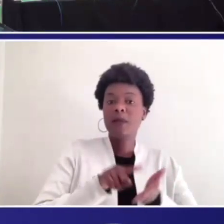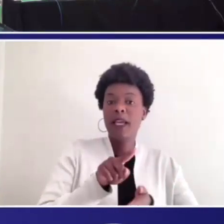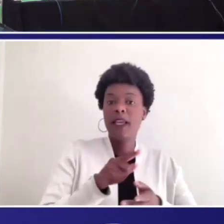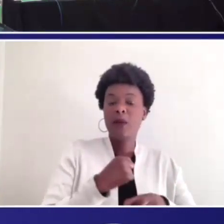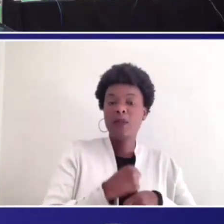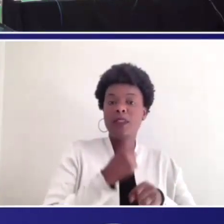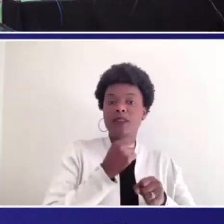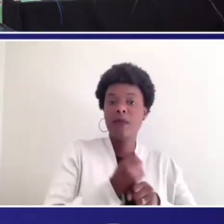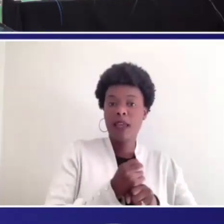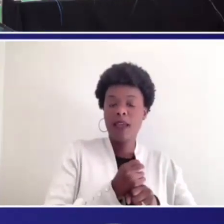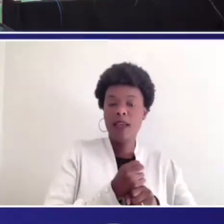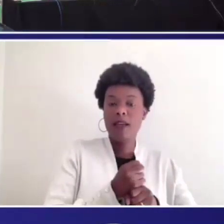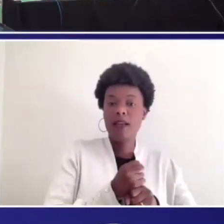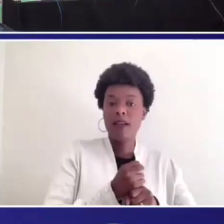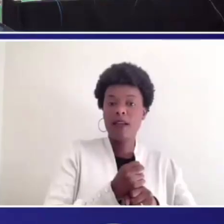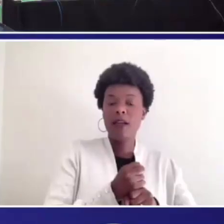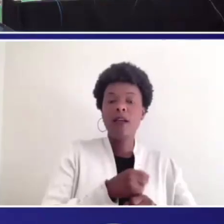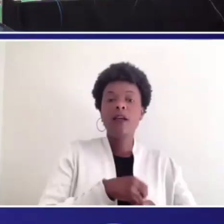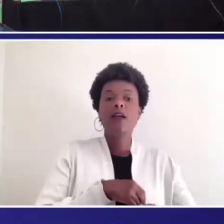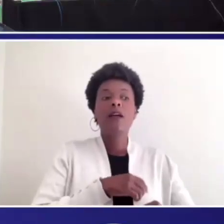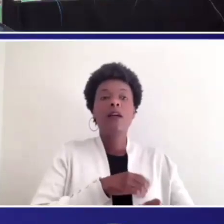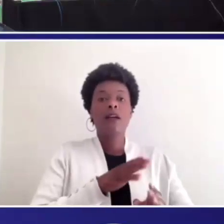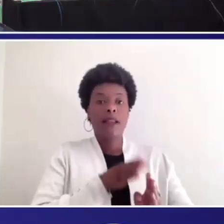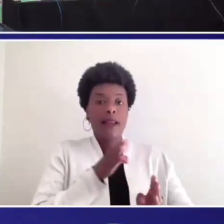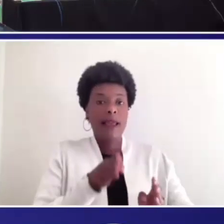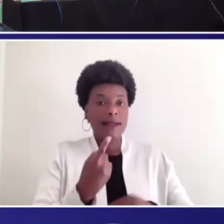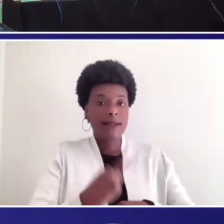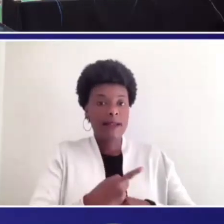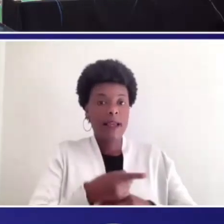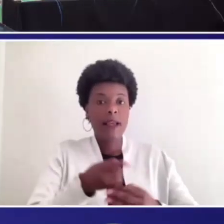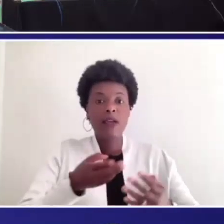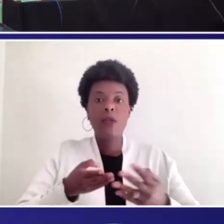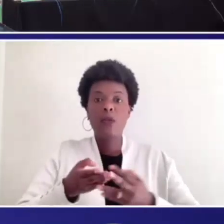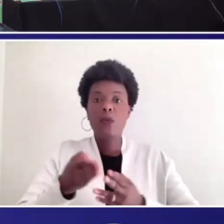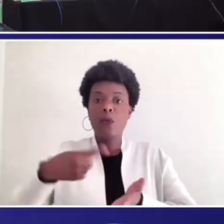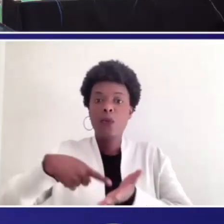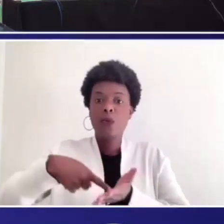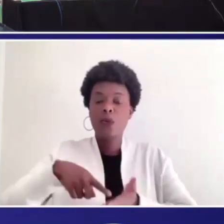very next day, all the way up to the due date, which is the 1st,